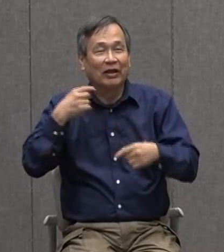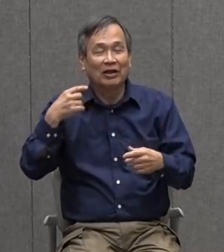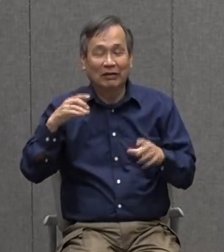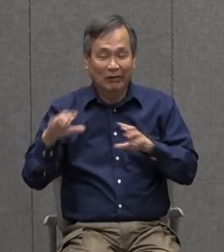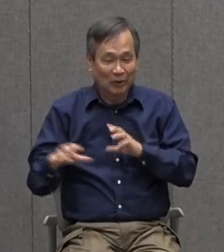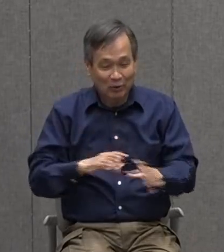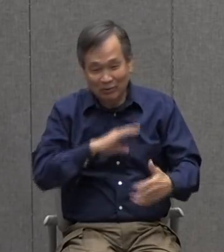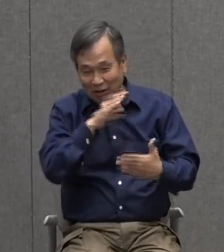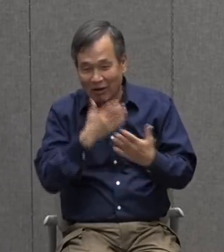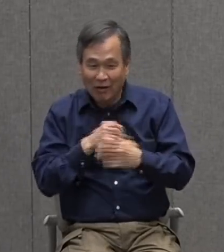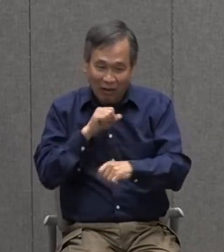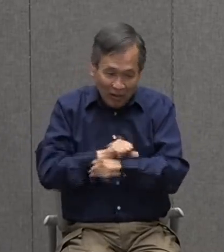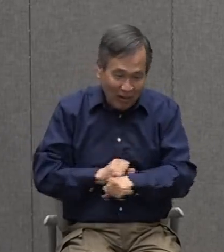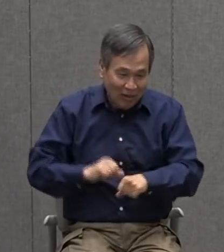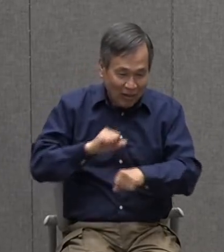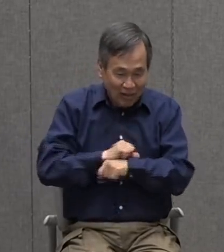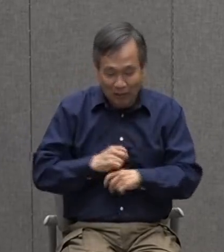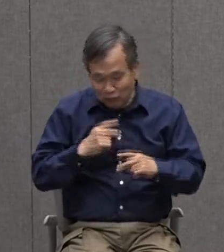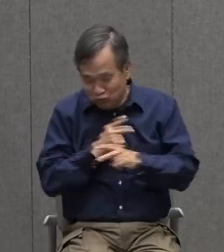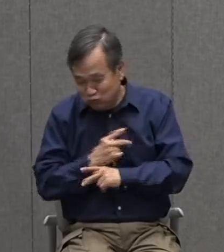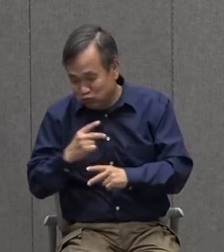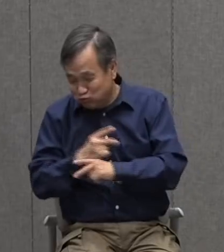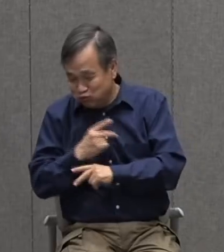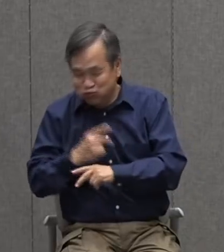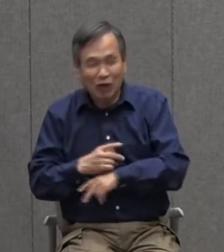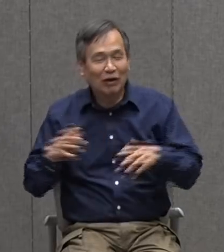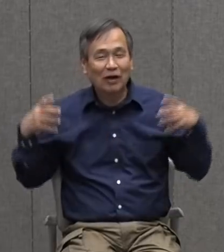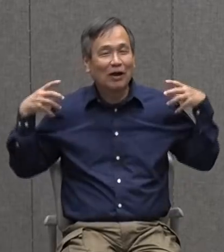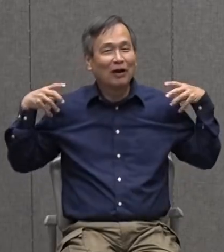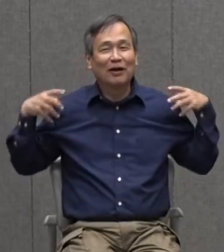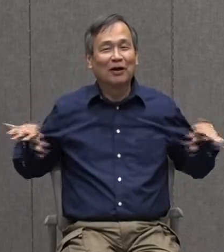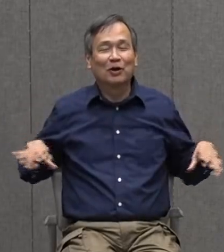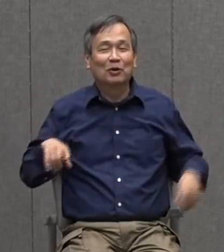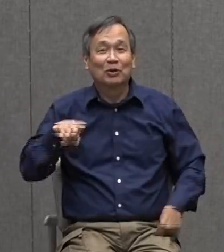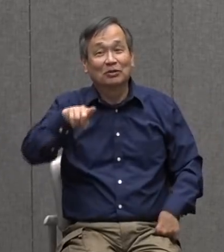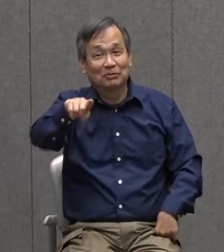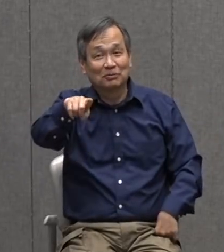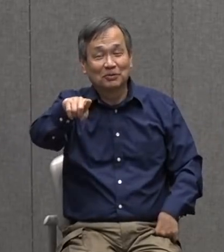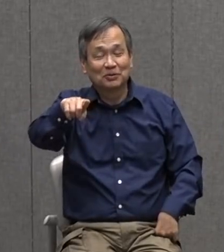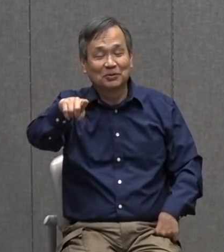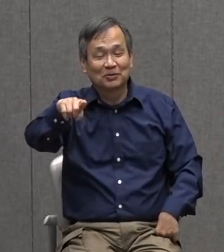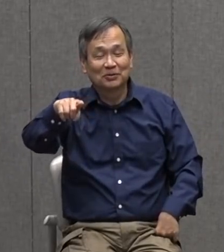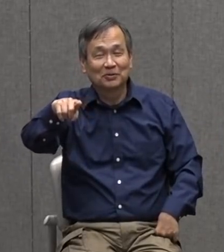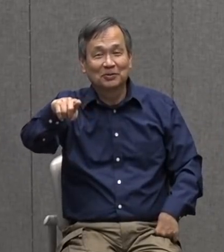So I'm asking you guys to go ahead and work this out through year 10,